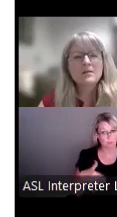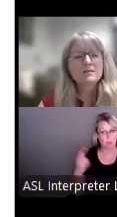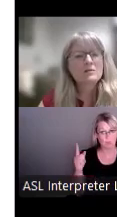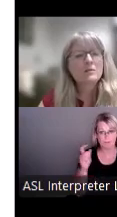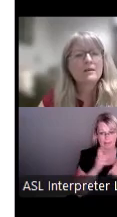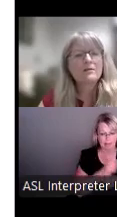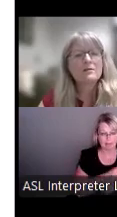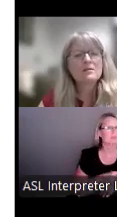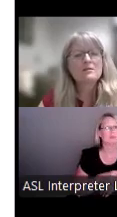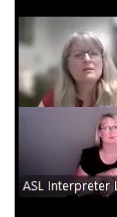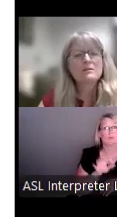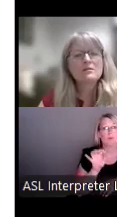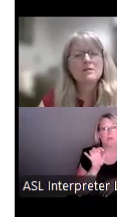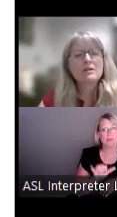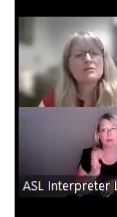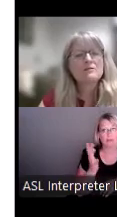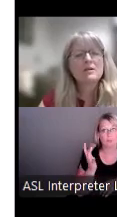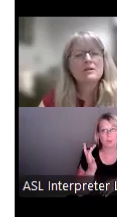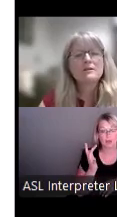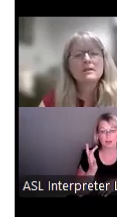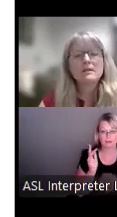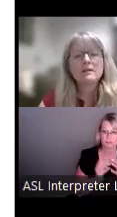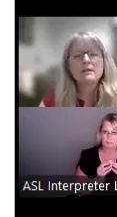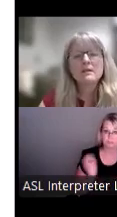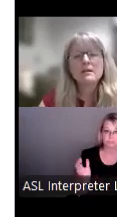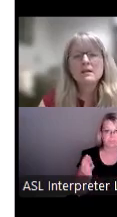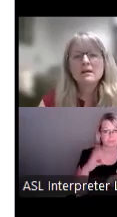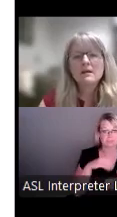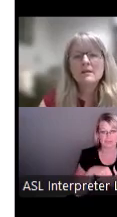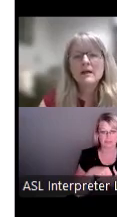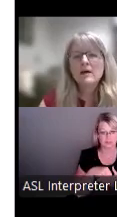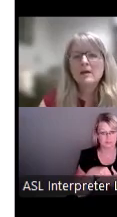and so that's why there's, there's so much involved in how